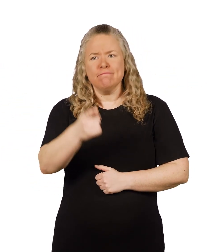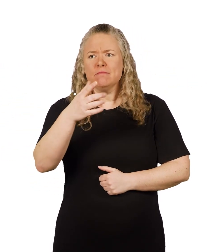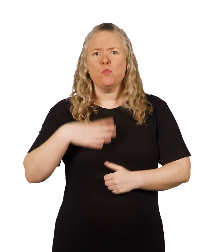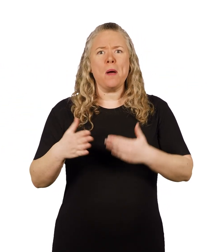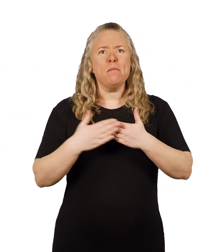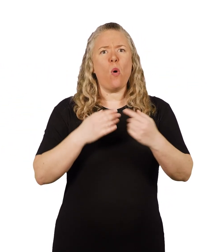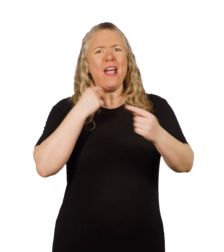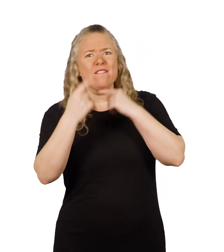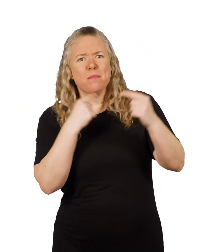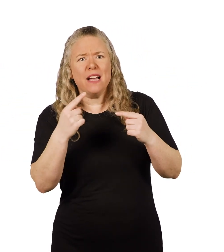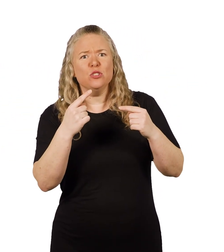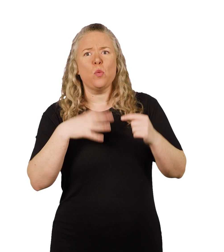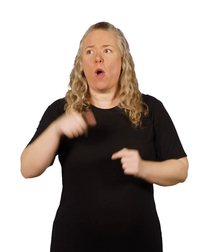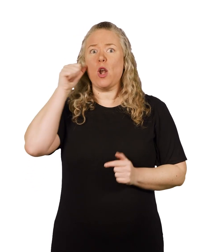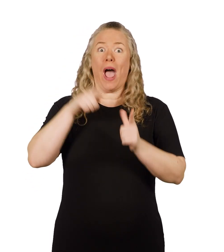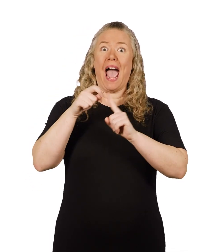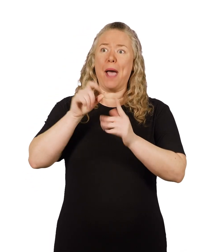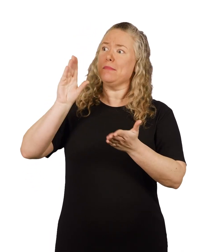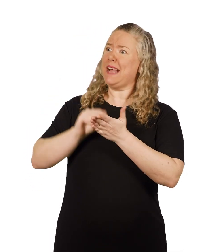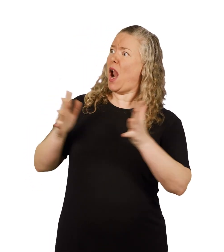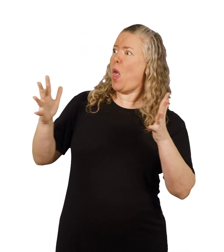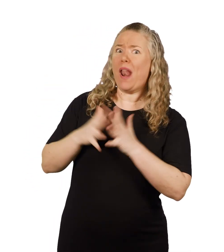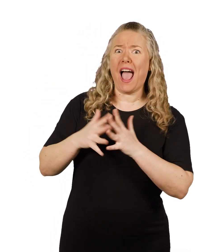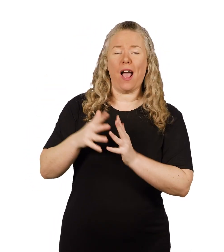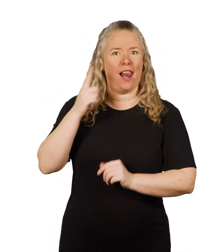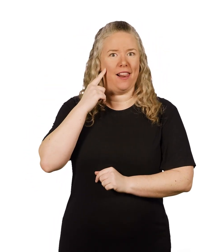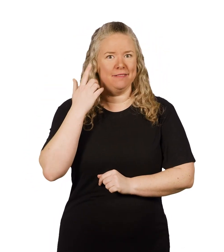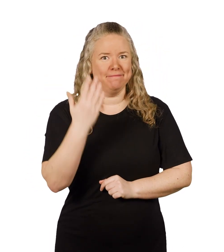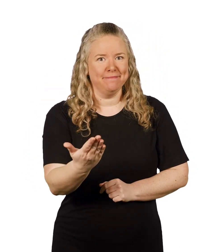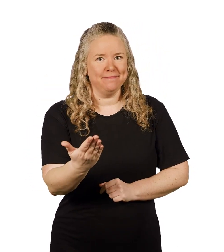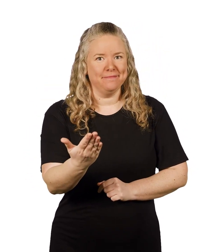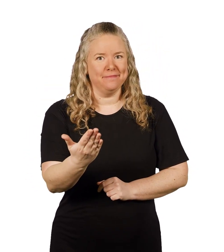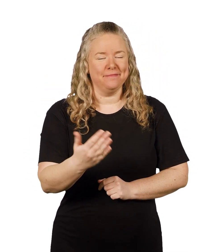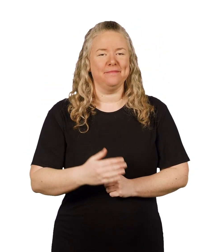To find out more including how to download the app visit: